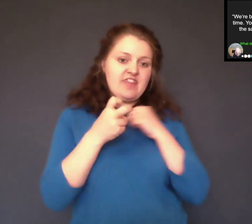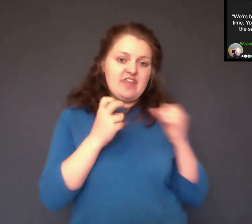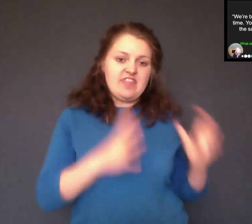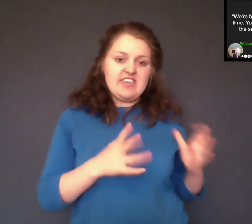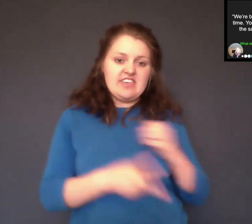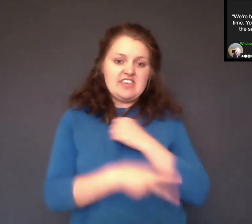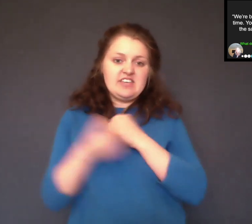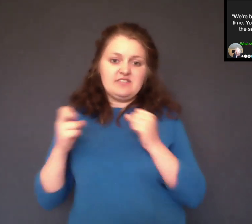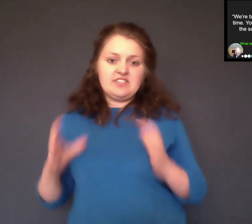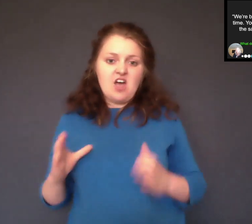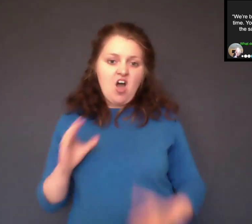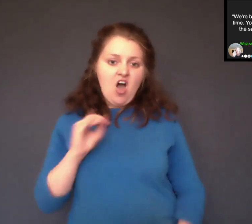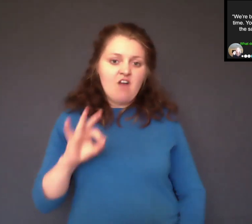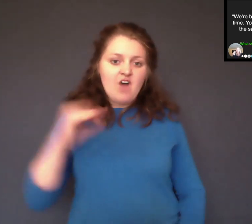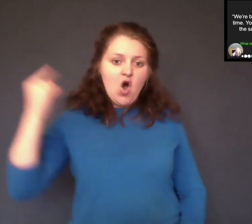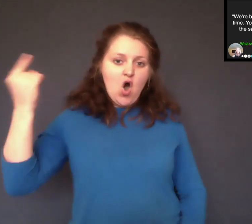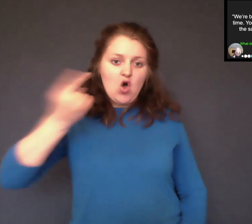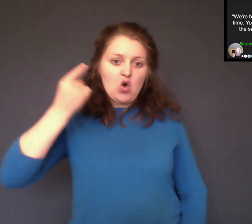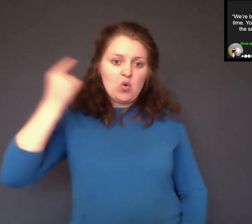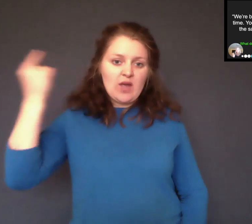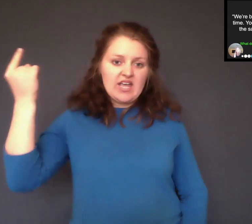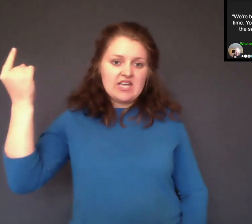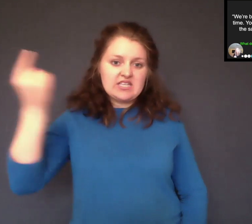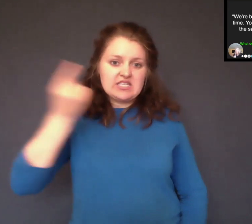what does mr hood mean by this how can harvey be a thief of always